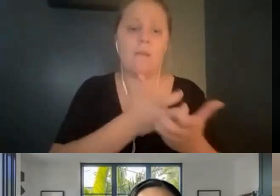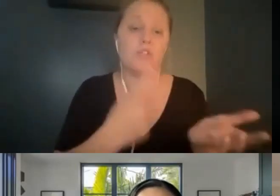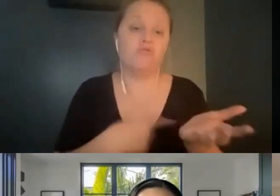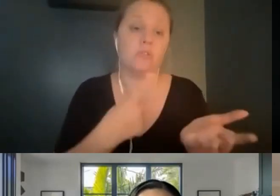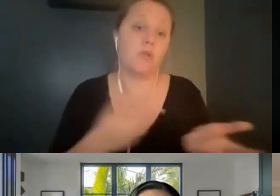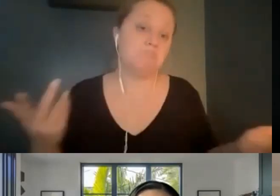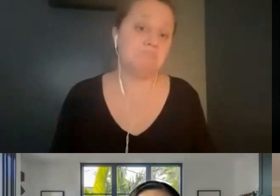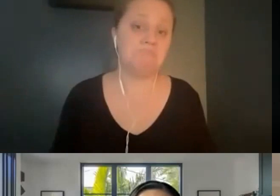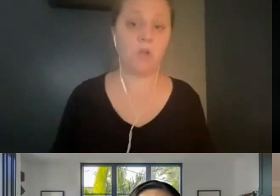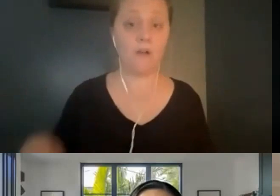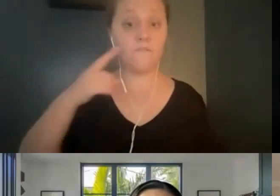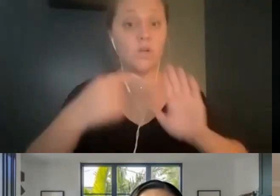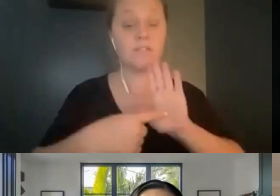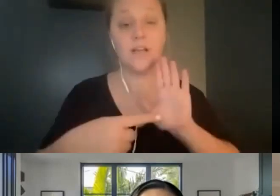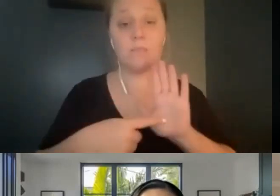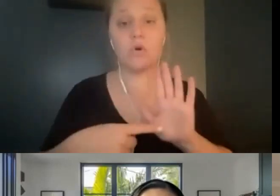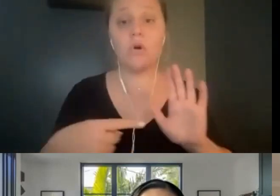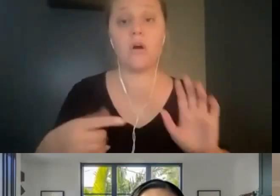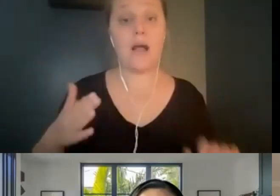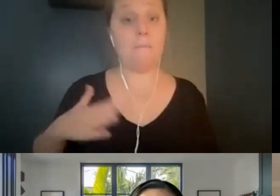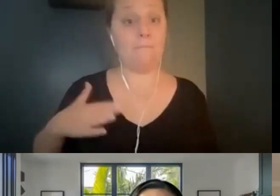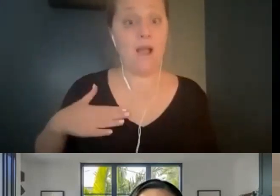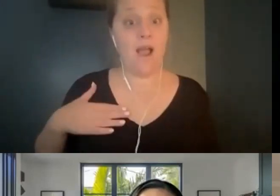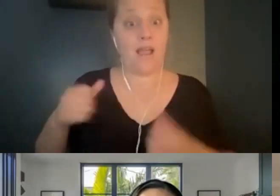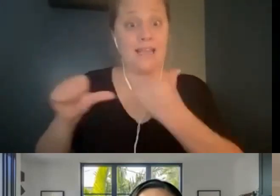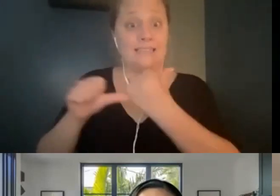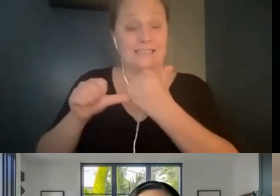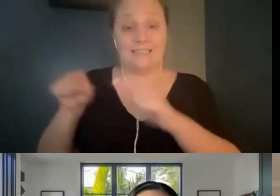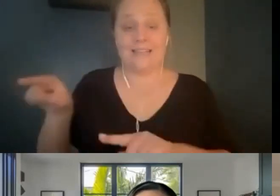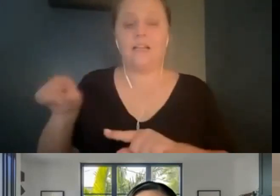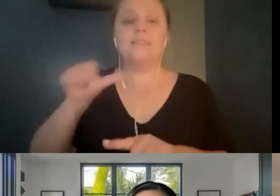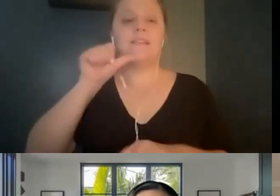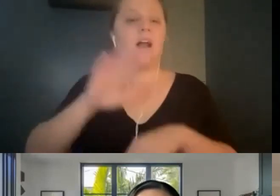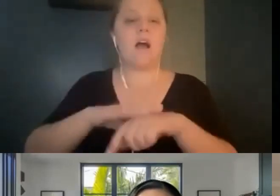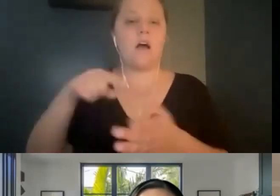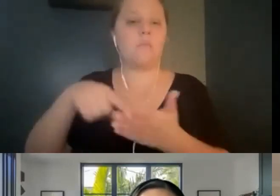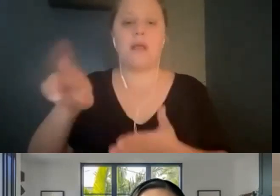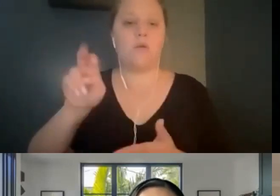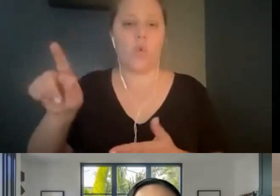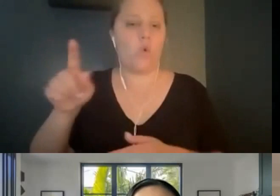For instance my people assistant is not on the payroll of my employer.